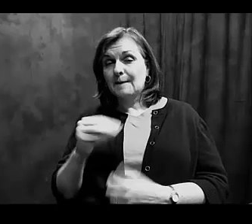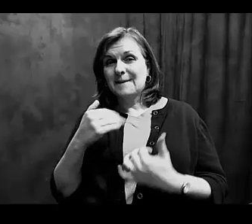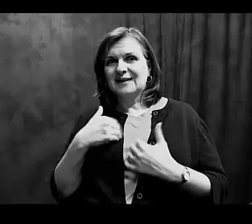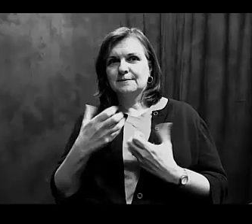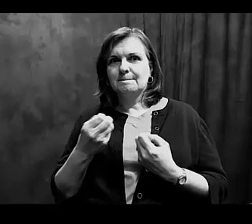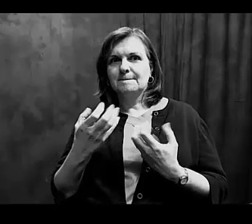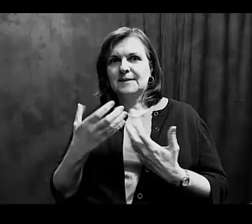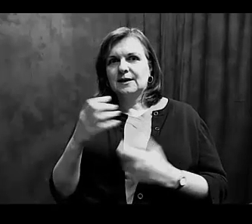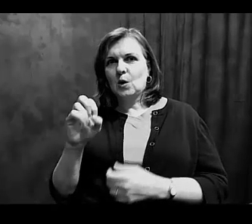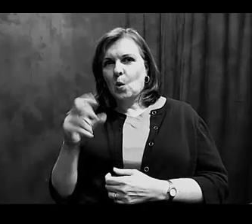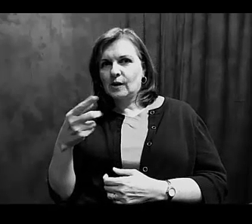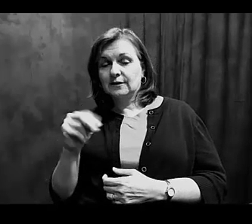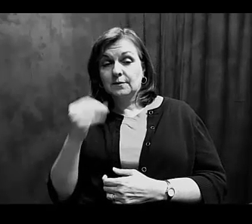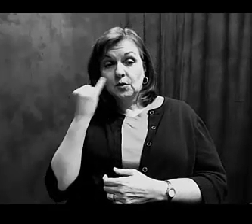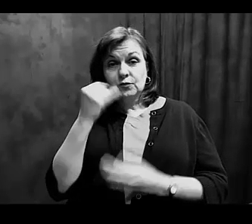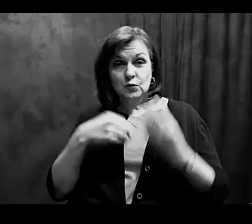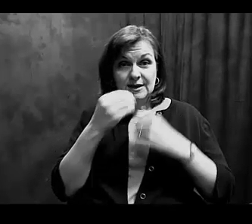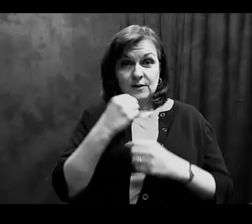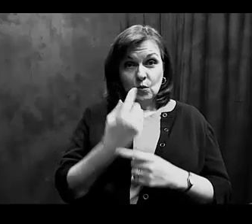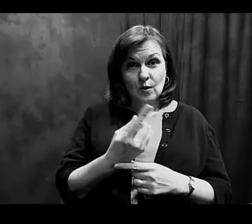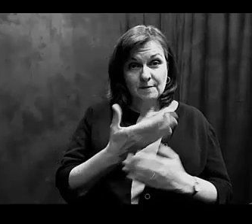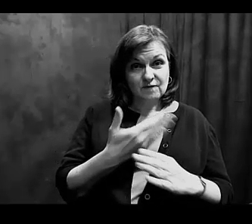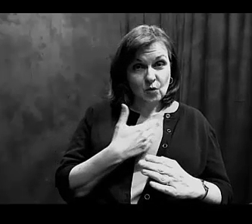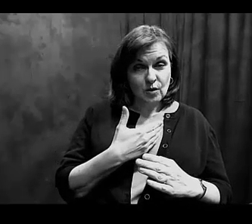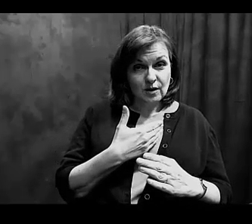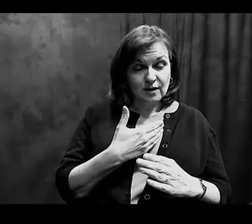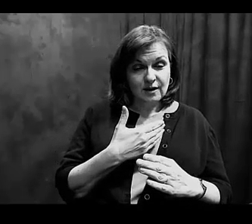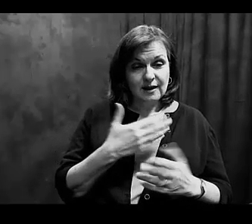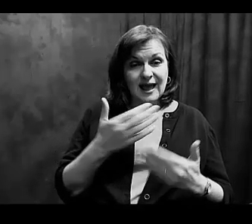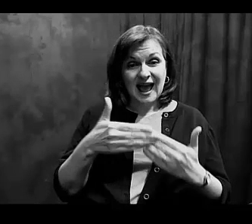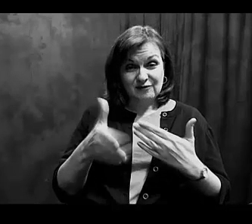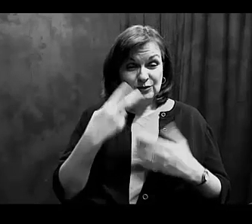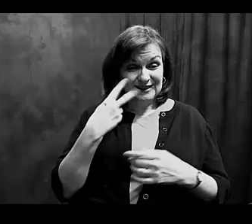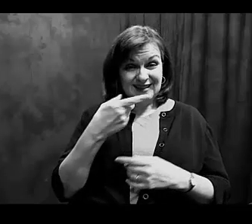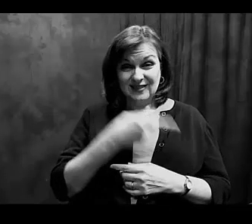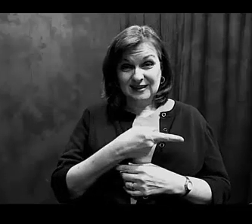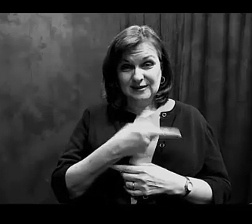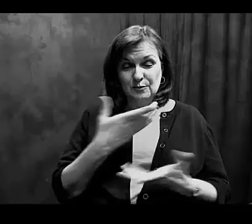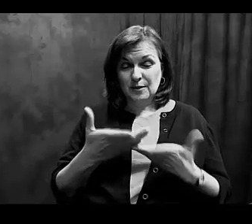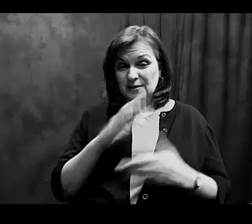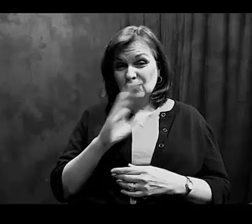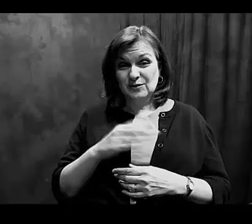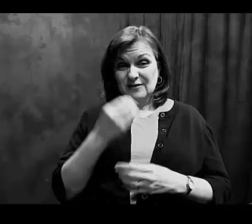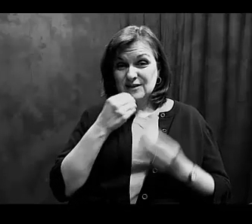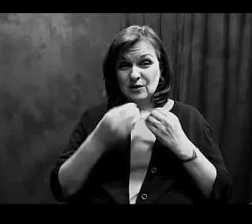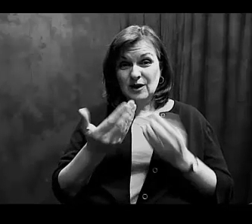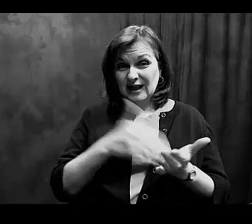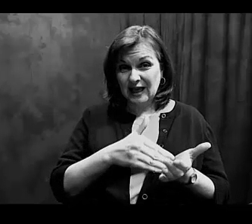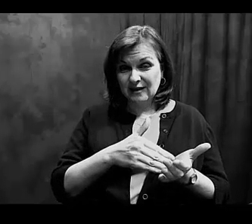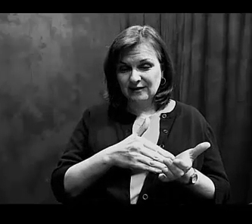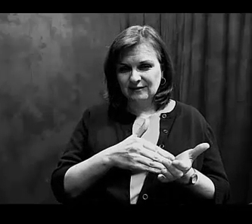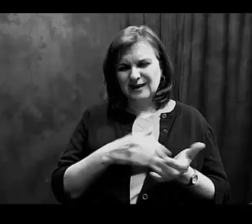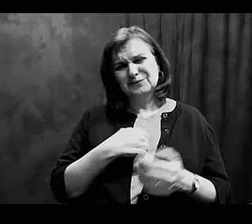for any of you who have ever eaten a clam you may never eat one again after seeing this! and I'm sorry about that!! they are quite tasty!!